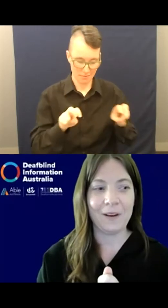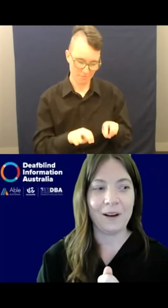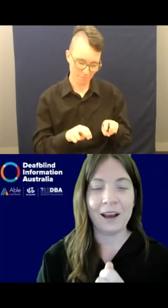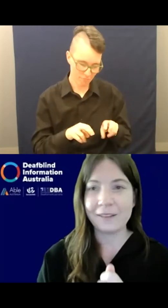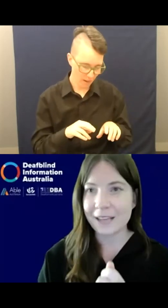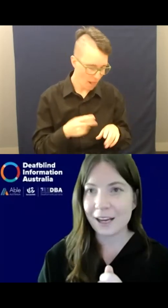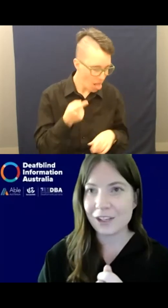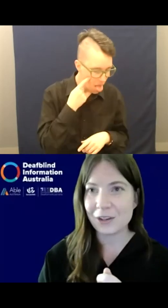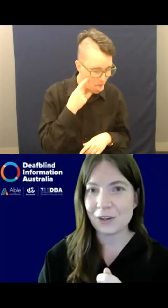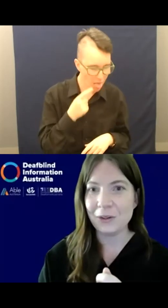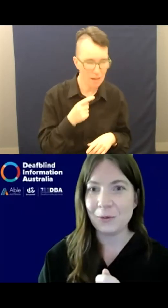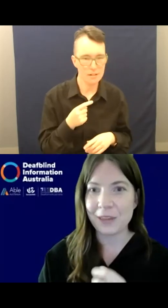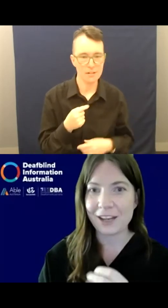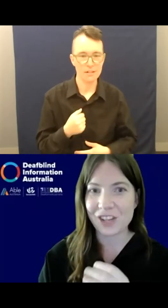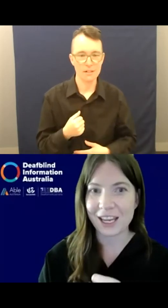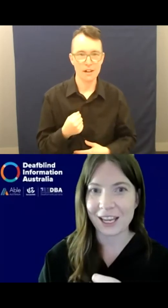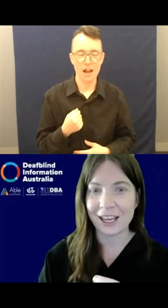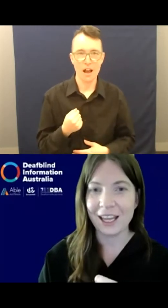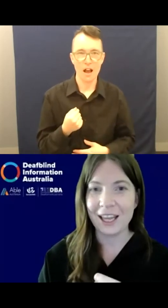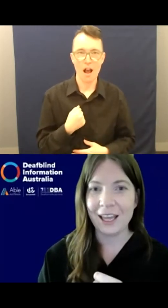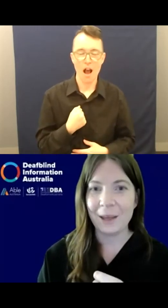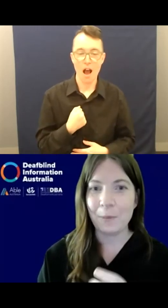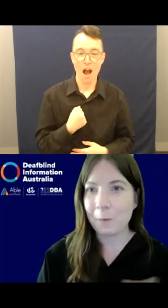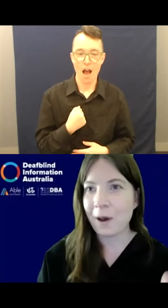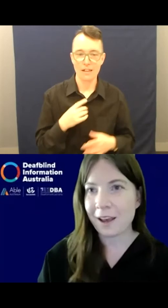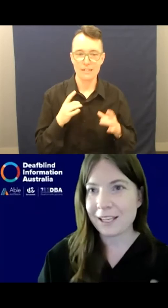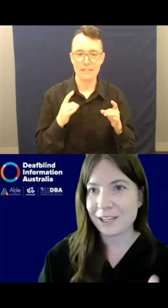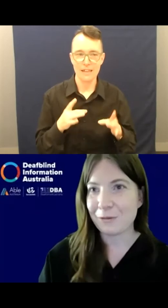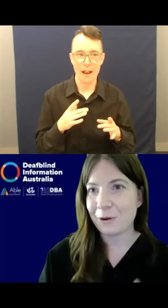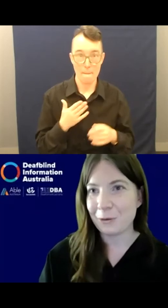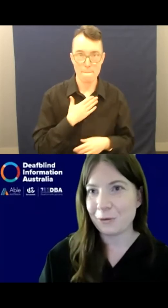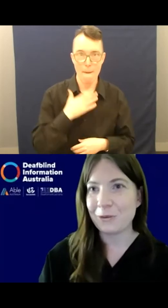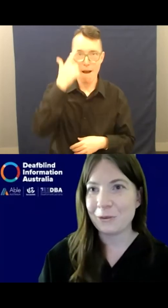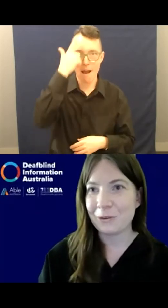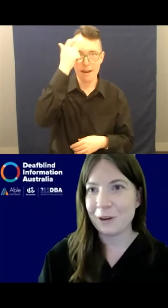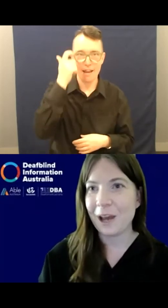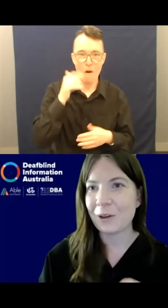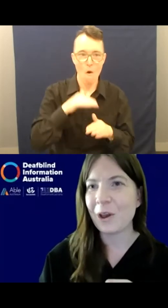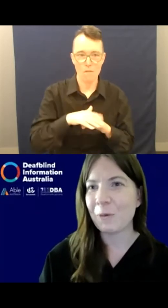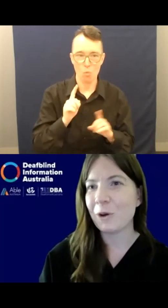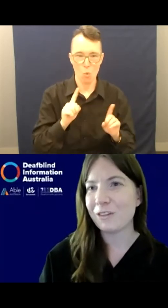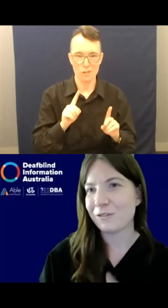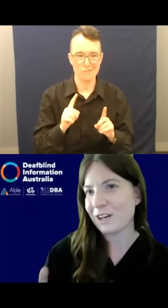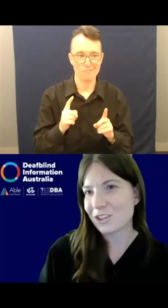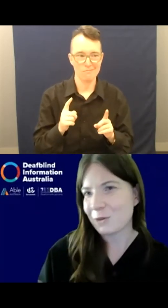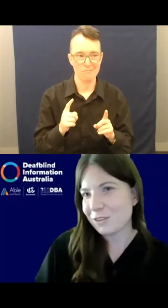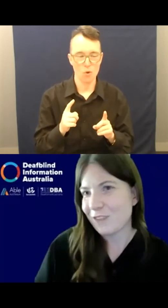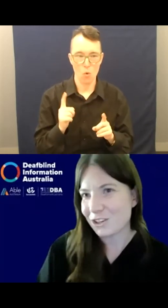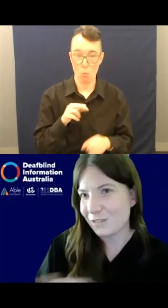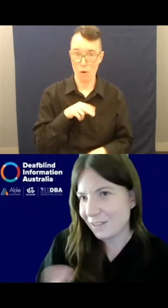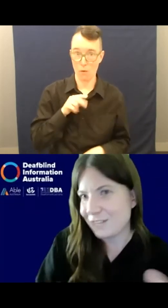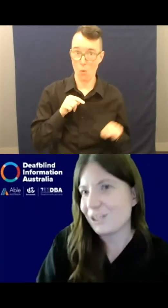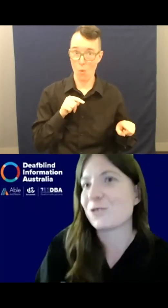I'd started to without checking,put my idea of what the function of this activity should be.